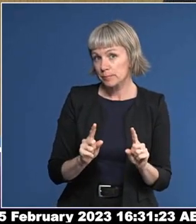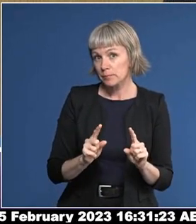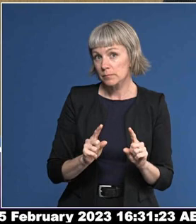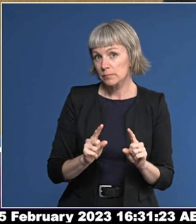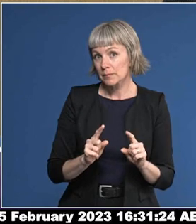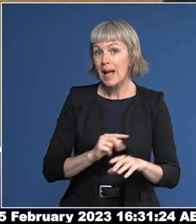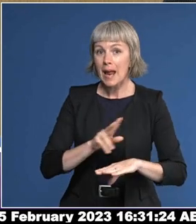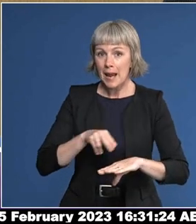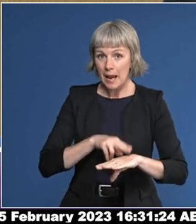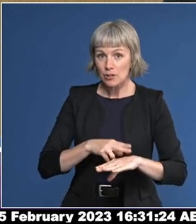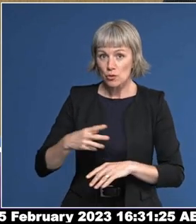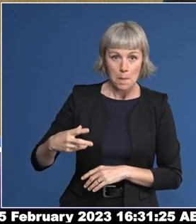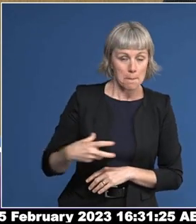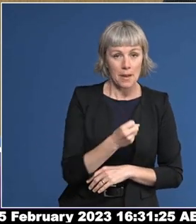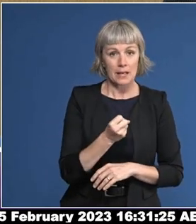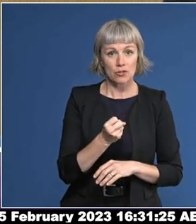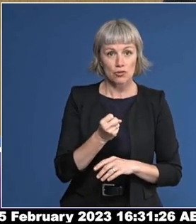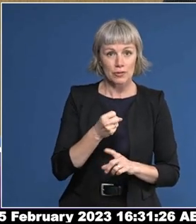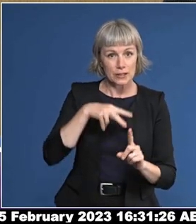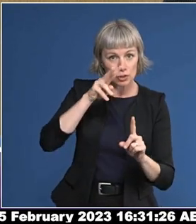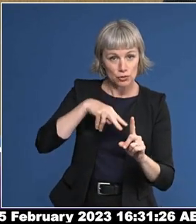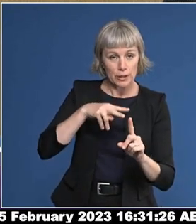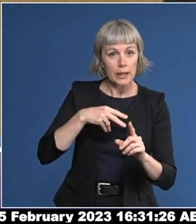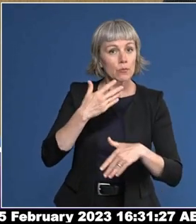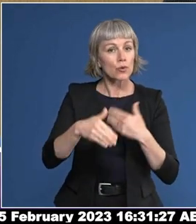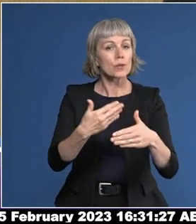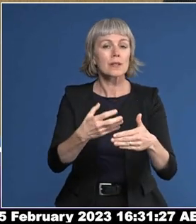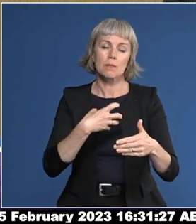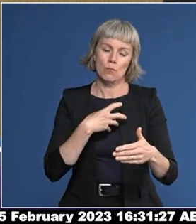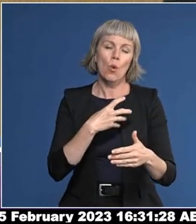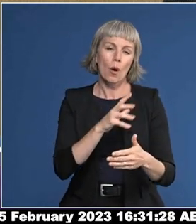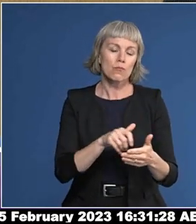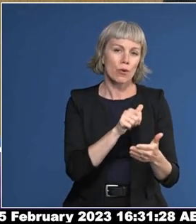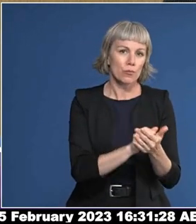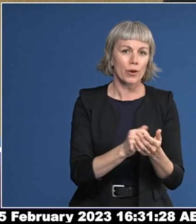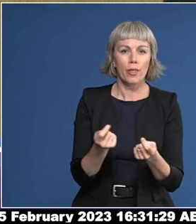process is the more appropriate way than what the current provider registration